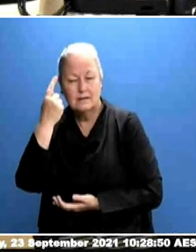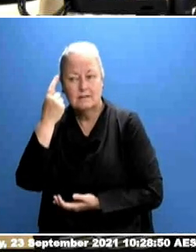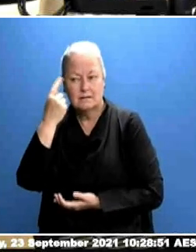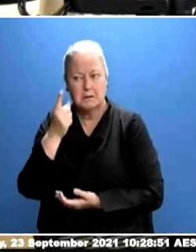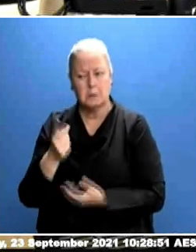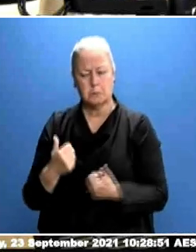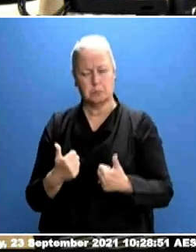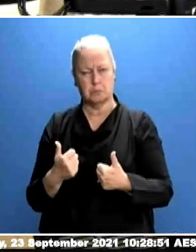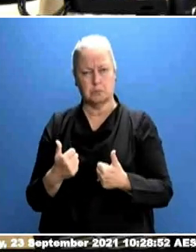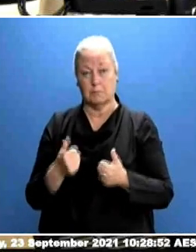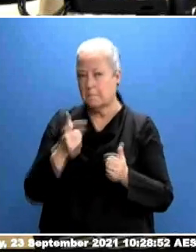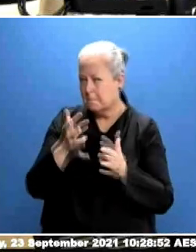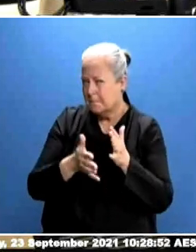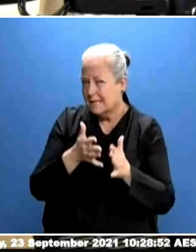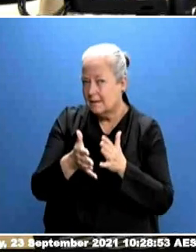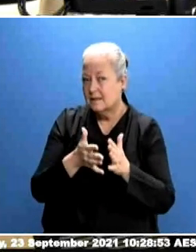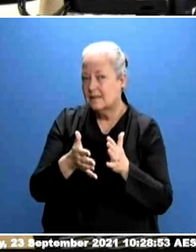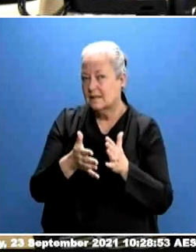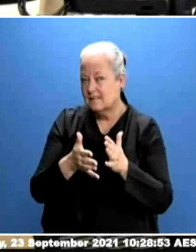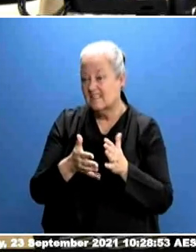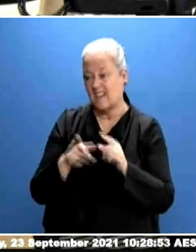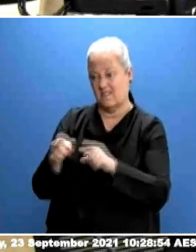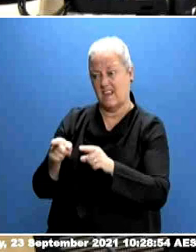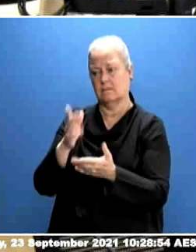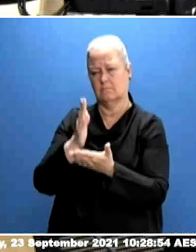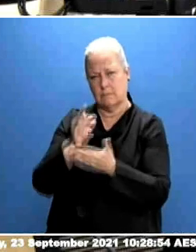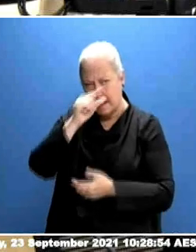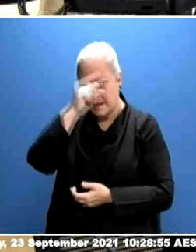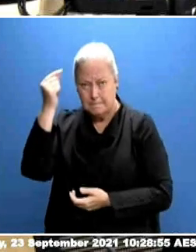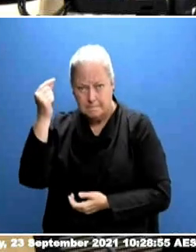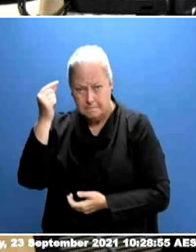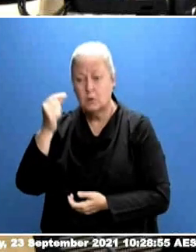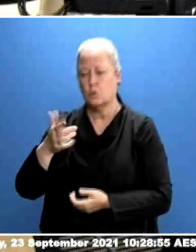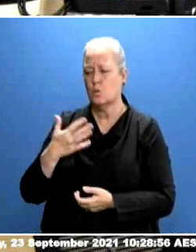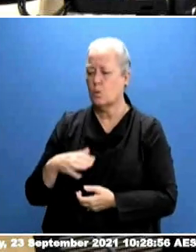do we take it that that's the primary goal in the stabilising of the behaviours